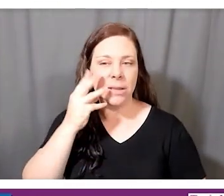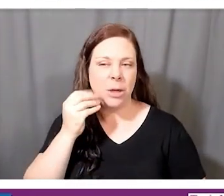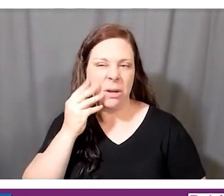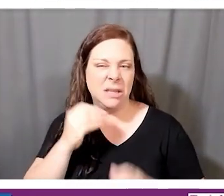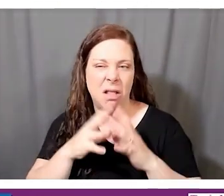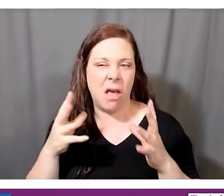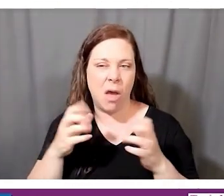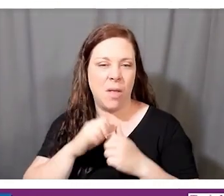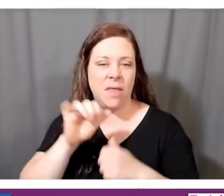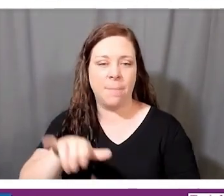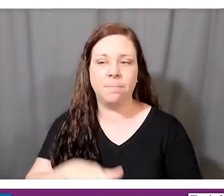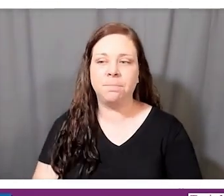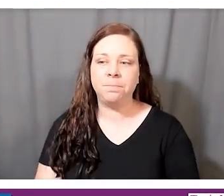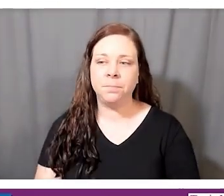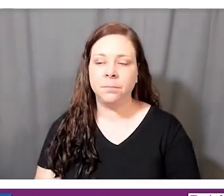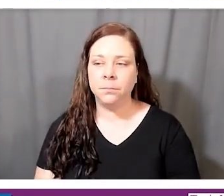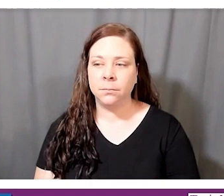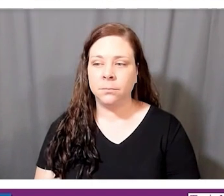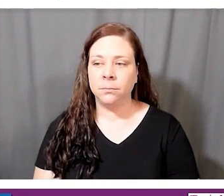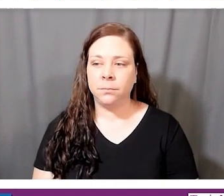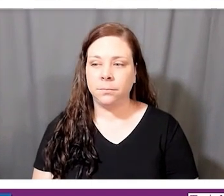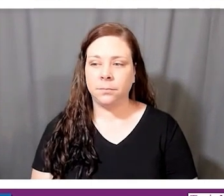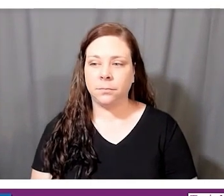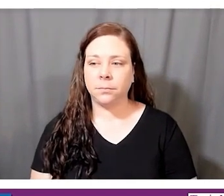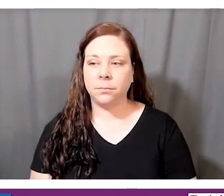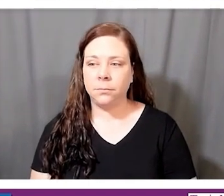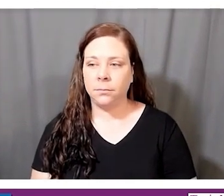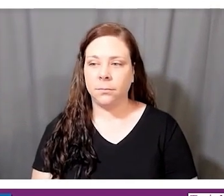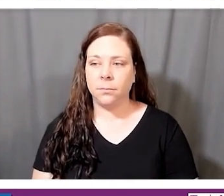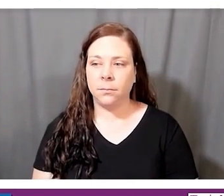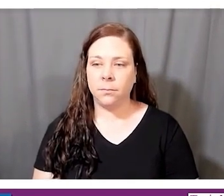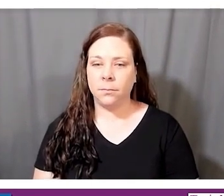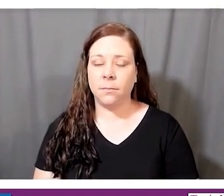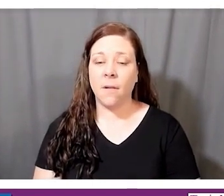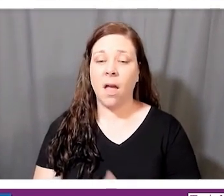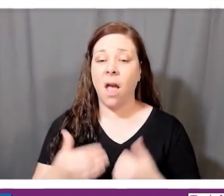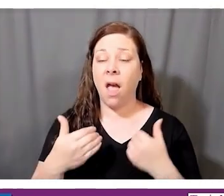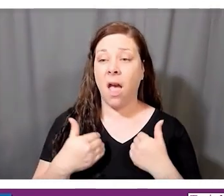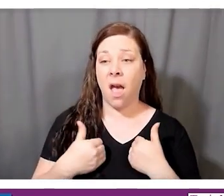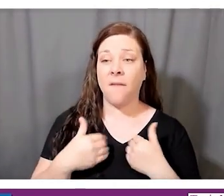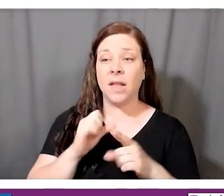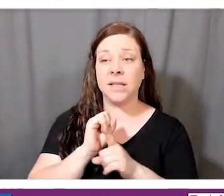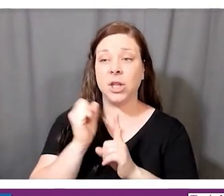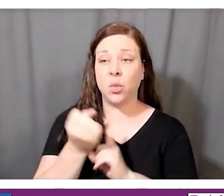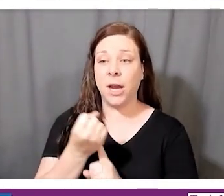Let's see, I have kind of a situation that we actually, we got asked this question at Abletech